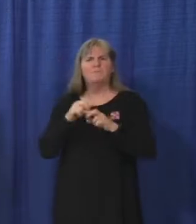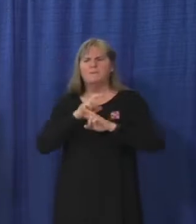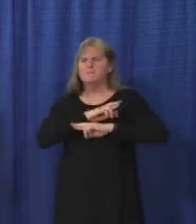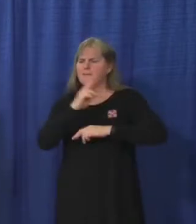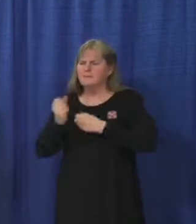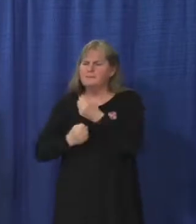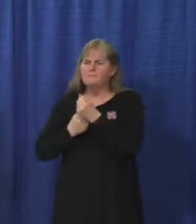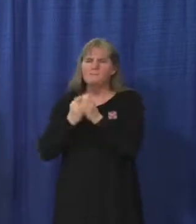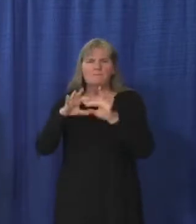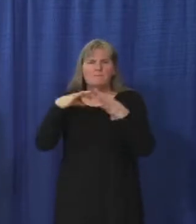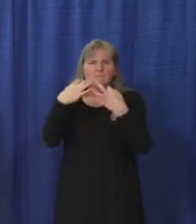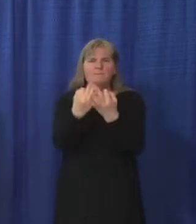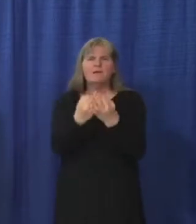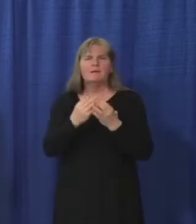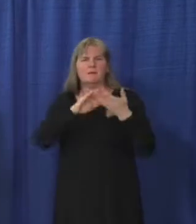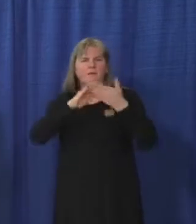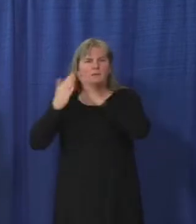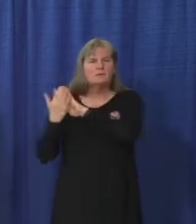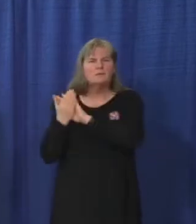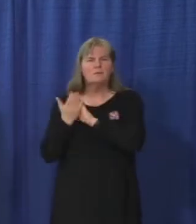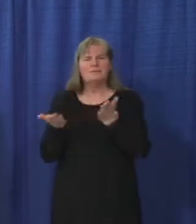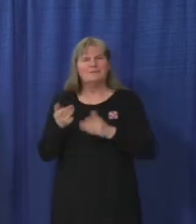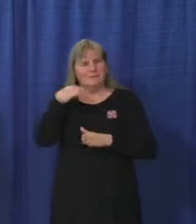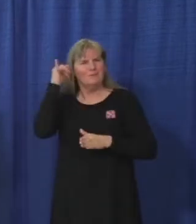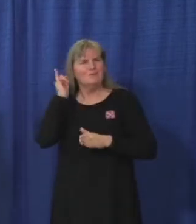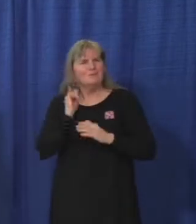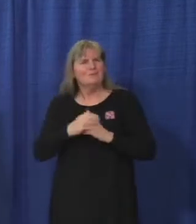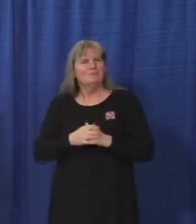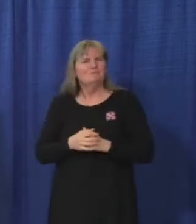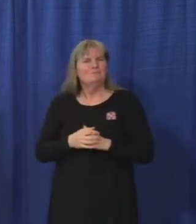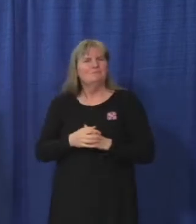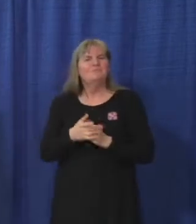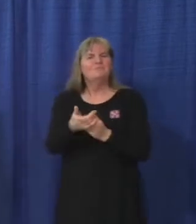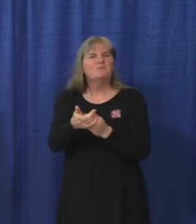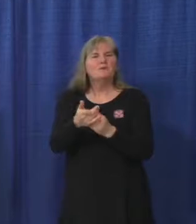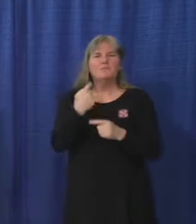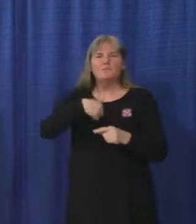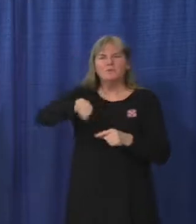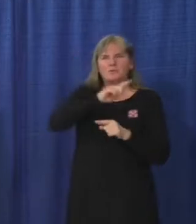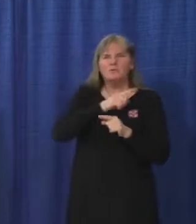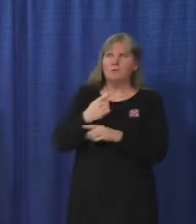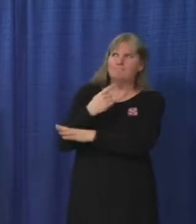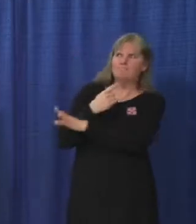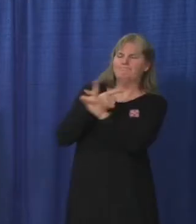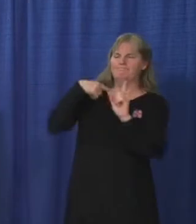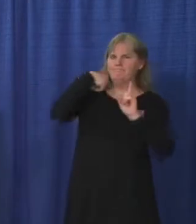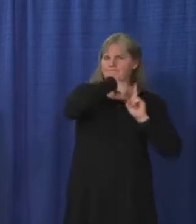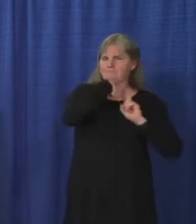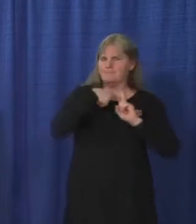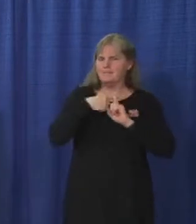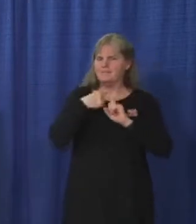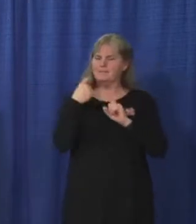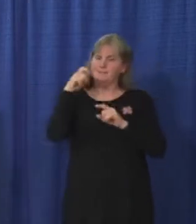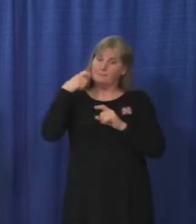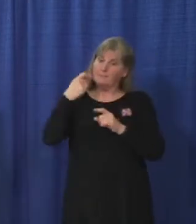in Yukon, in order for everyone to benefit. They need the right skills and access to good jobs.